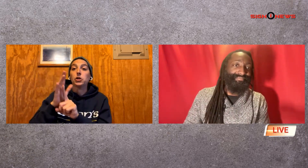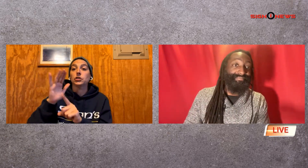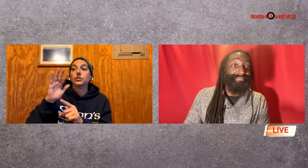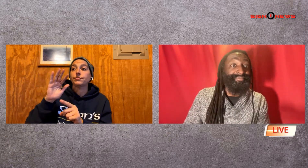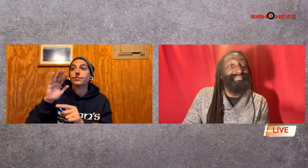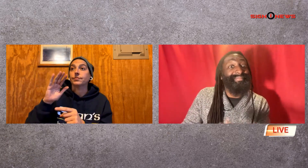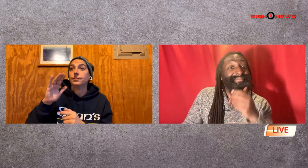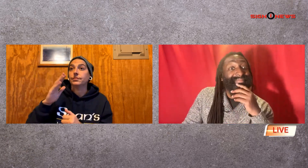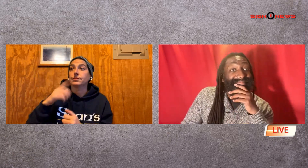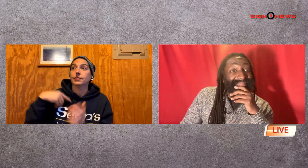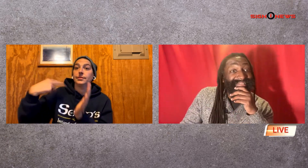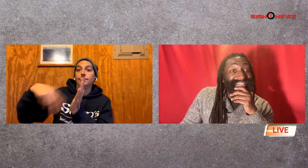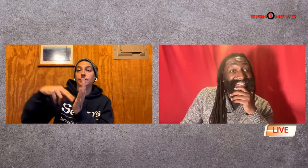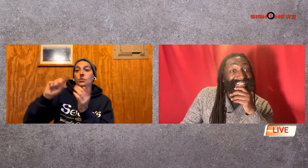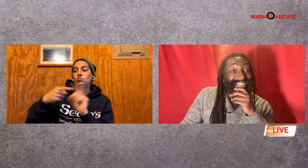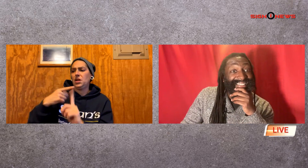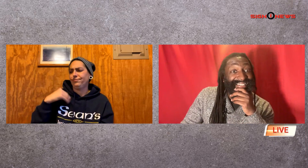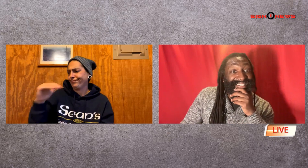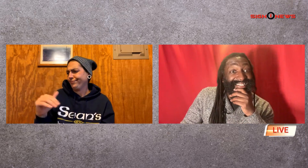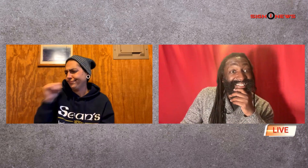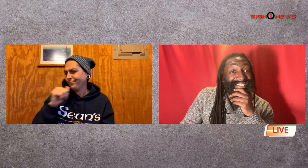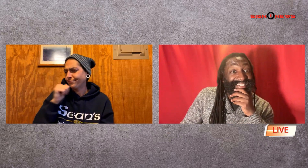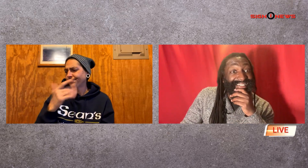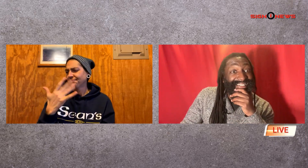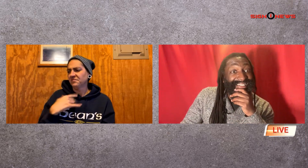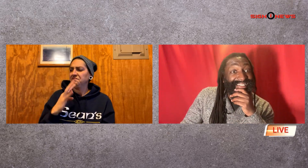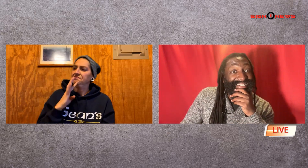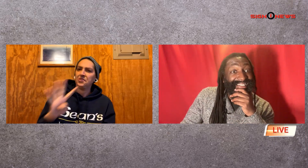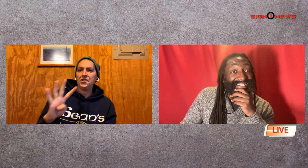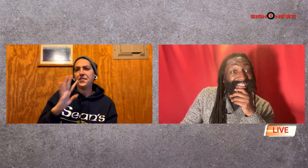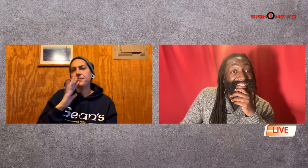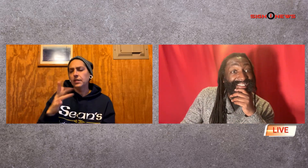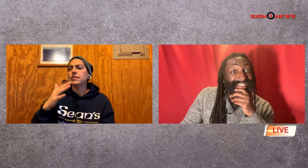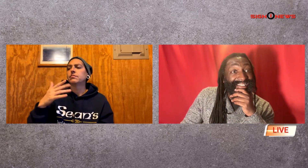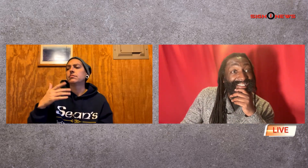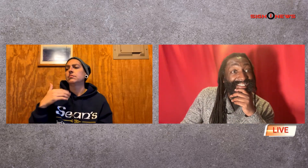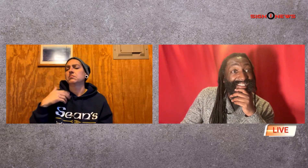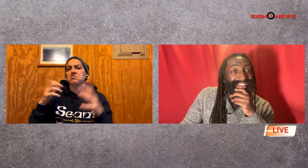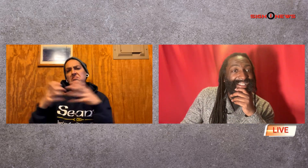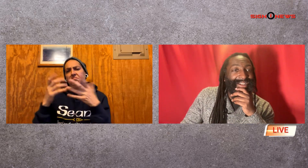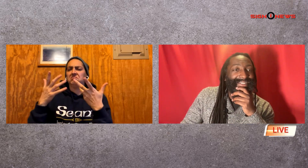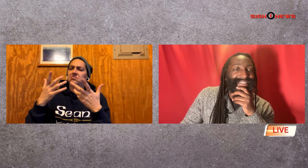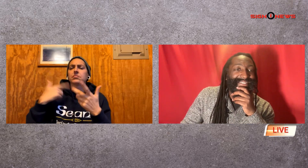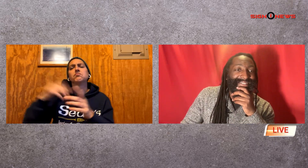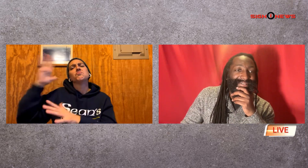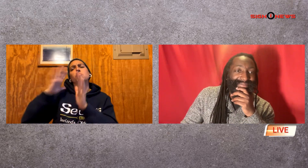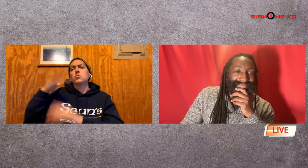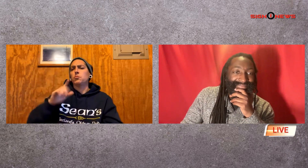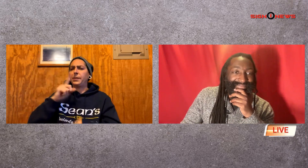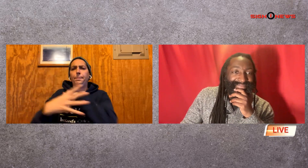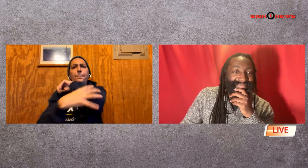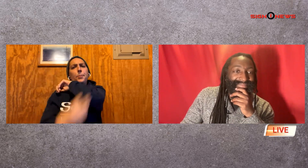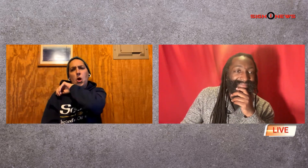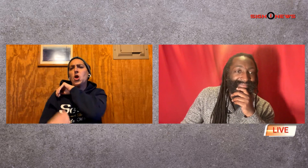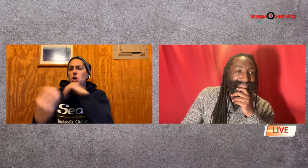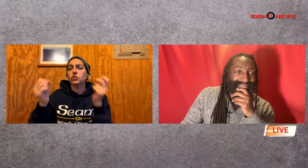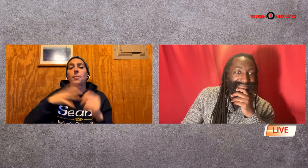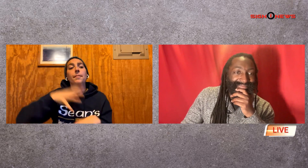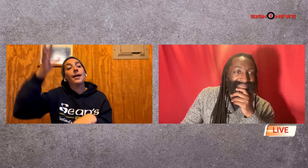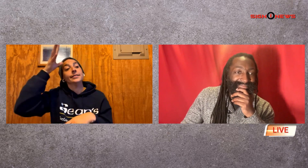my first exposure to dance I was a four-year-old for five years old and I grew up kinda poor